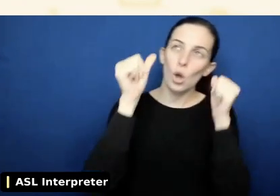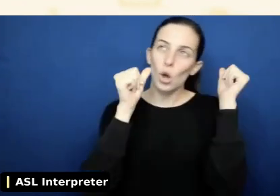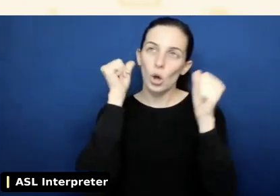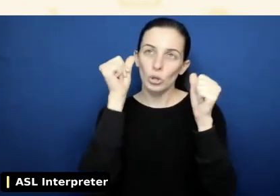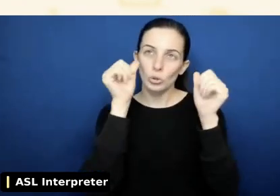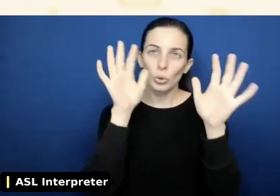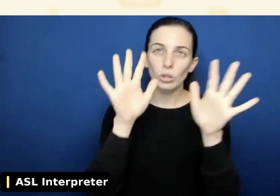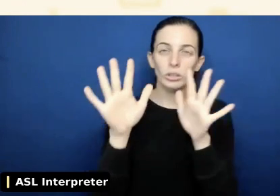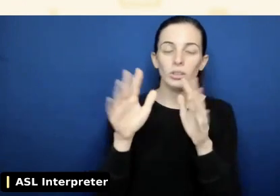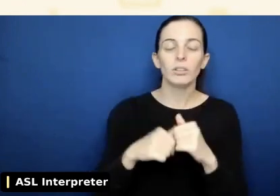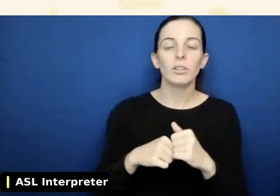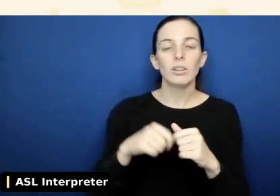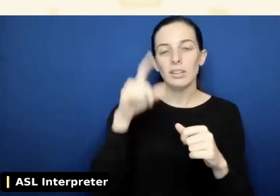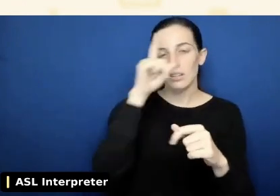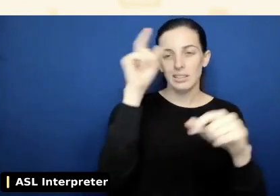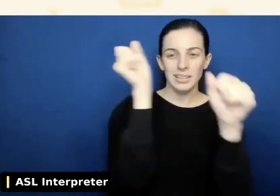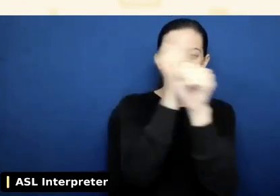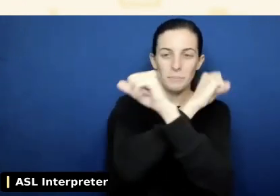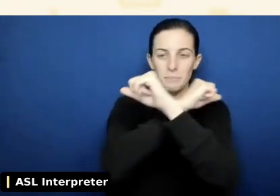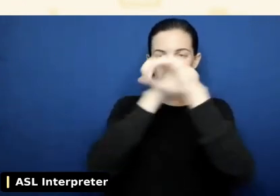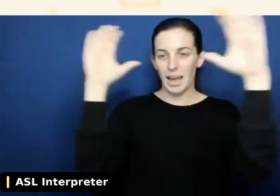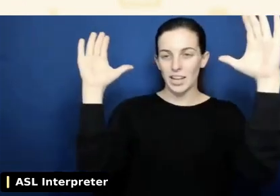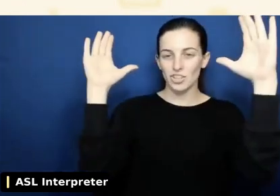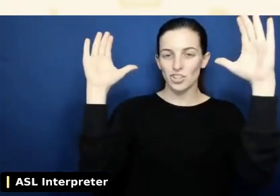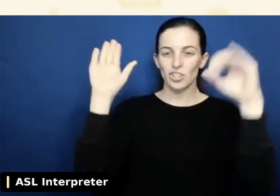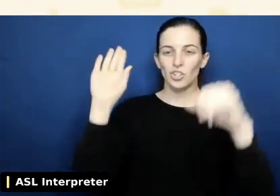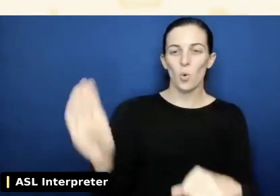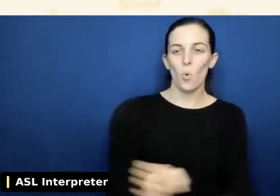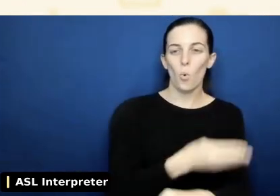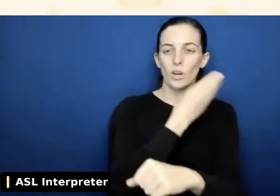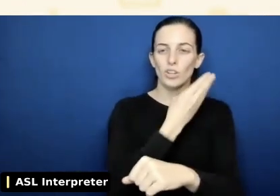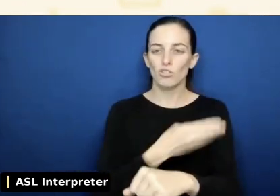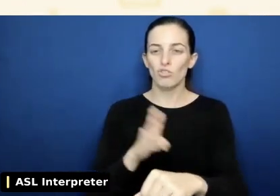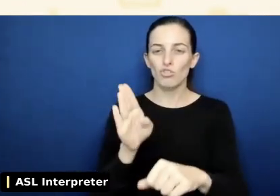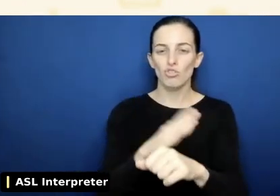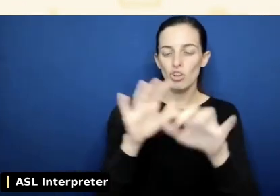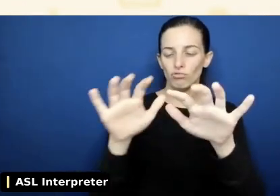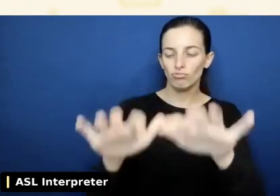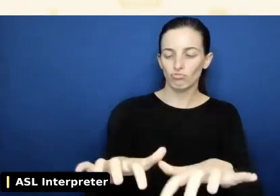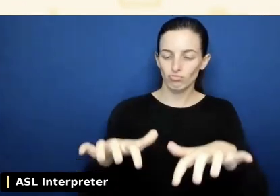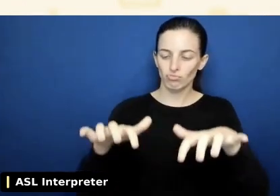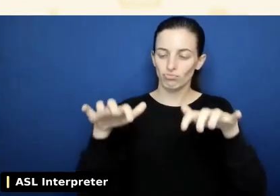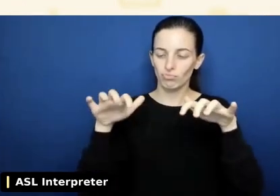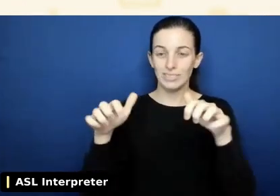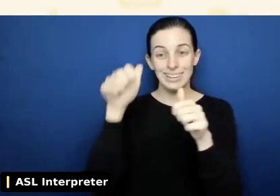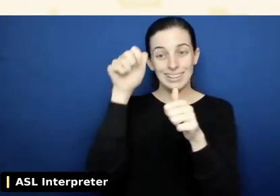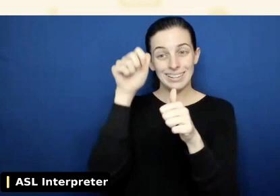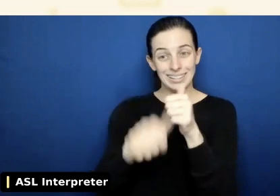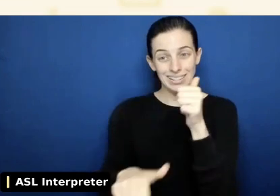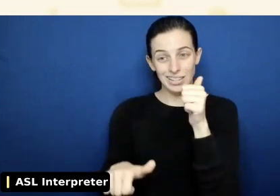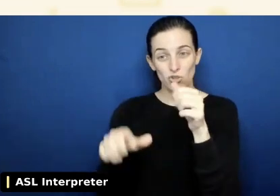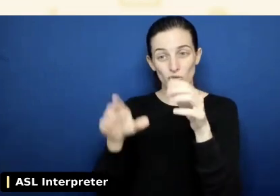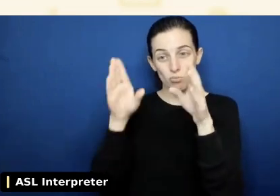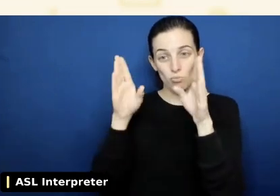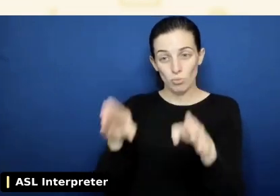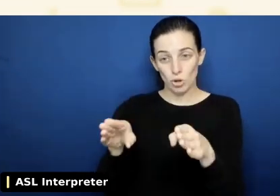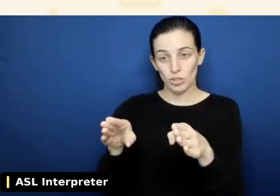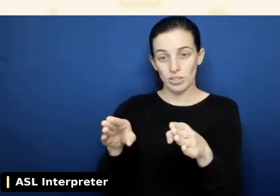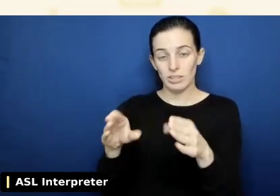Imagine with me, if you will, an orchestra where each musician, whether you can see them or not, is holding an instrument.